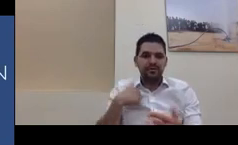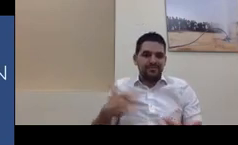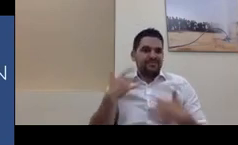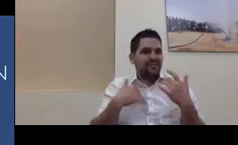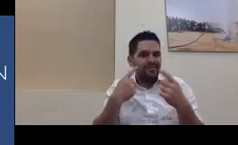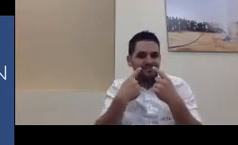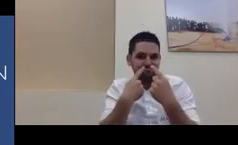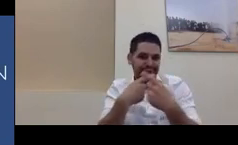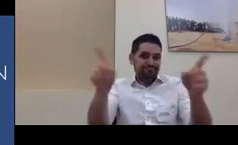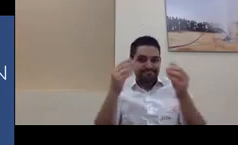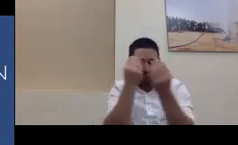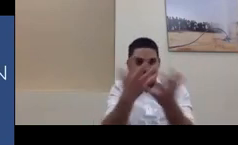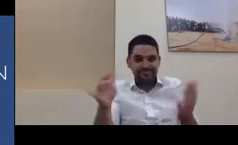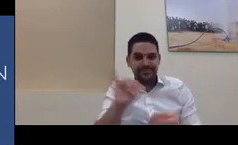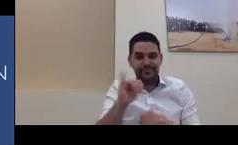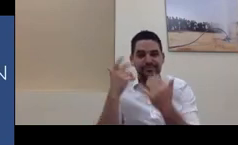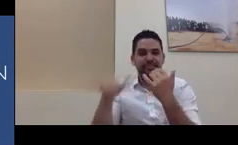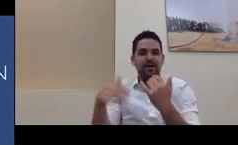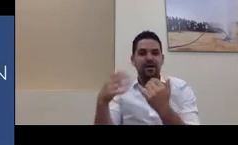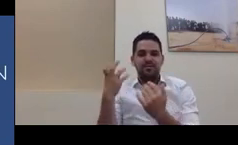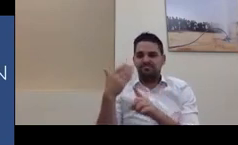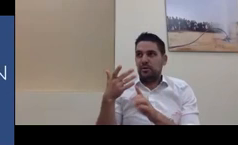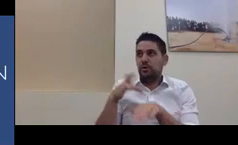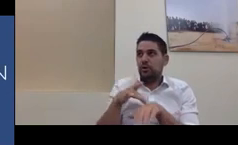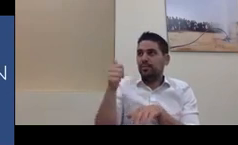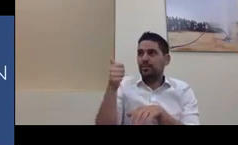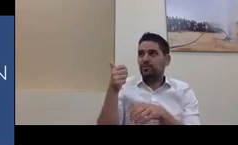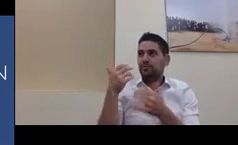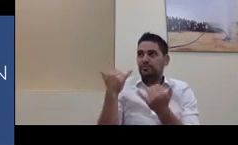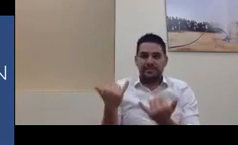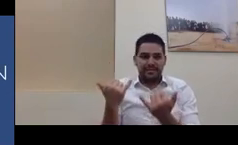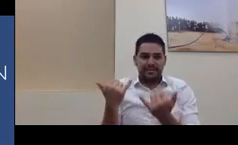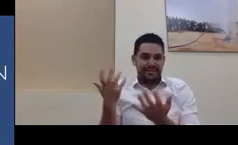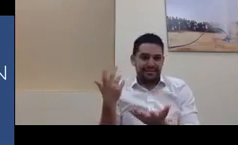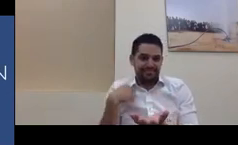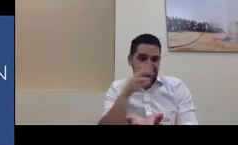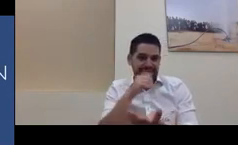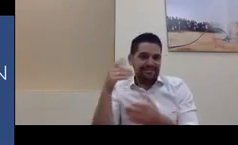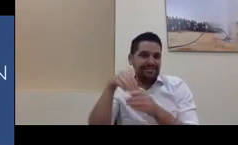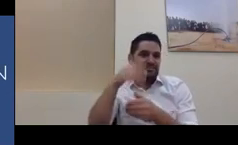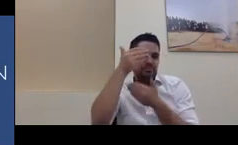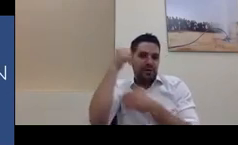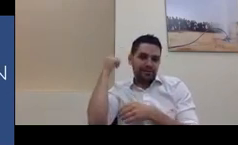Also, I'm excited to announce and inform you that earlier today, I think,